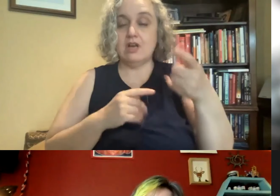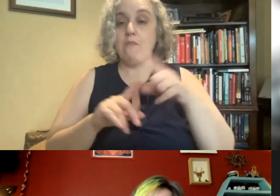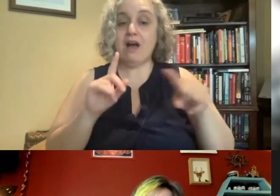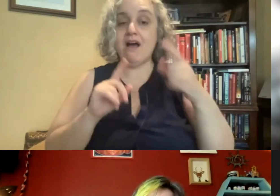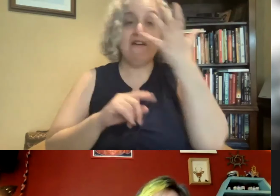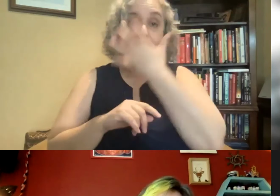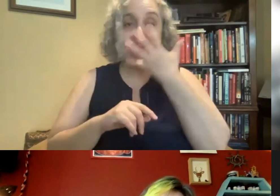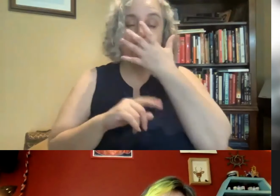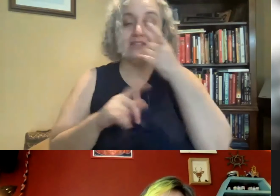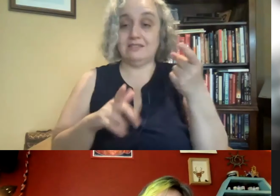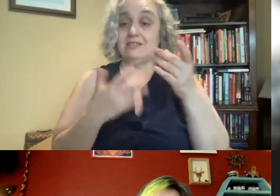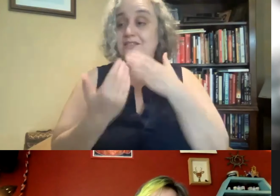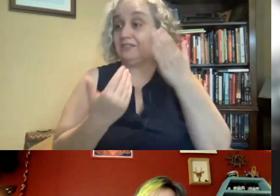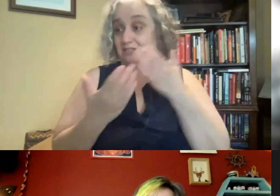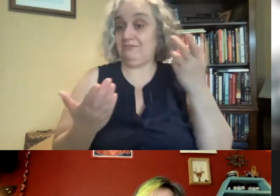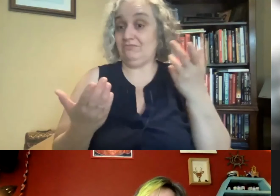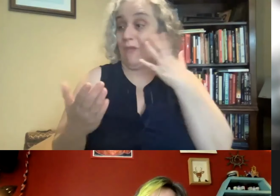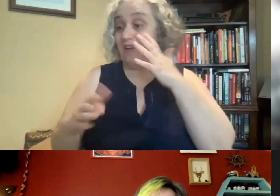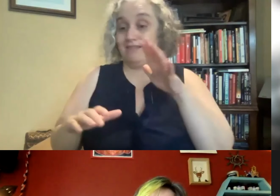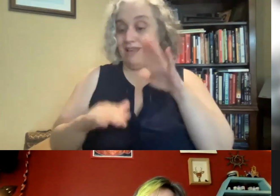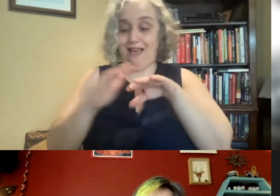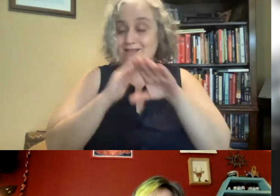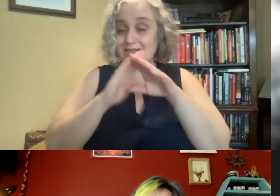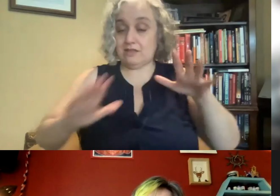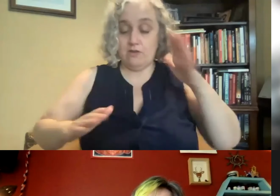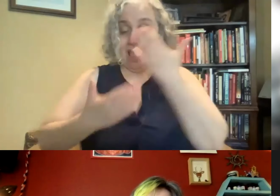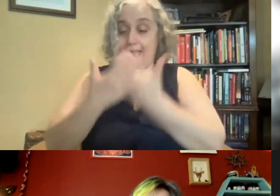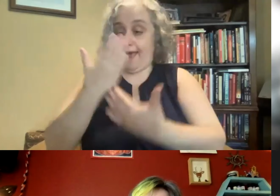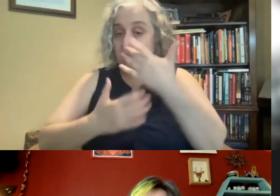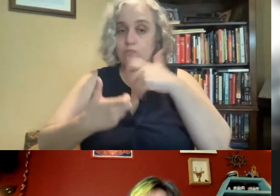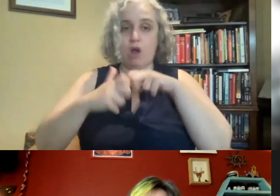get into things so preferences.